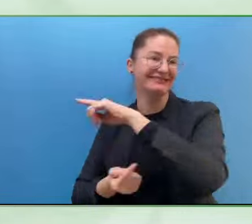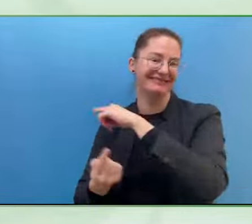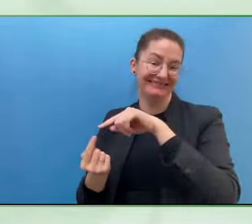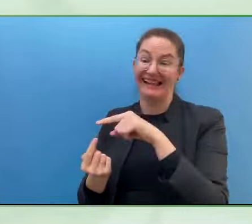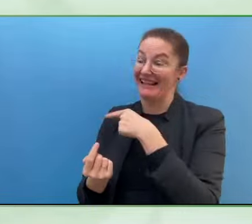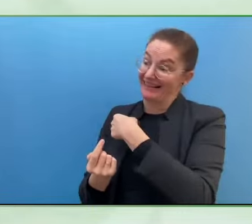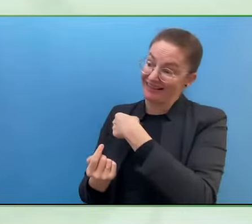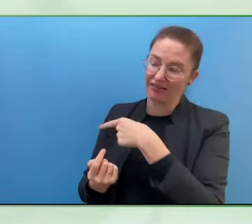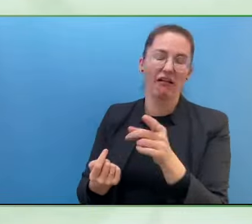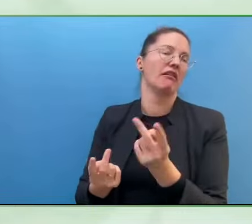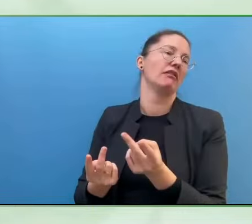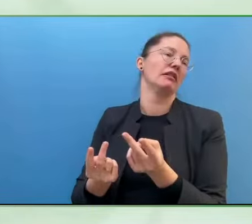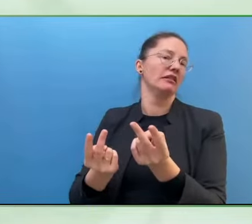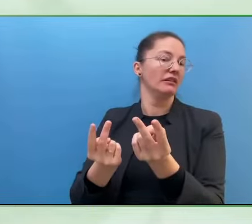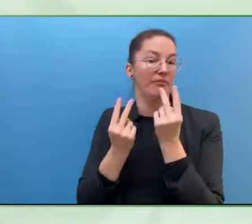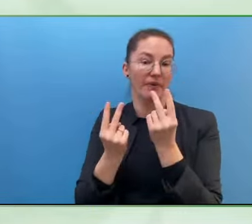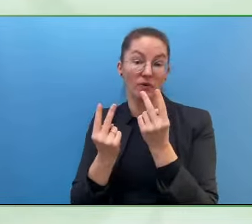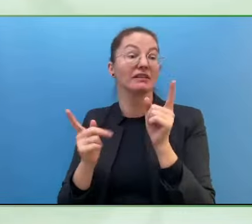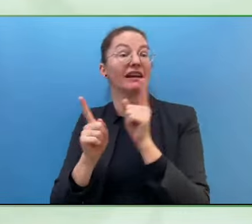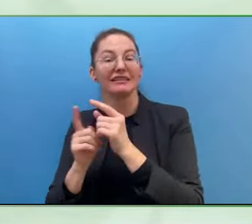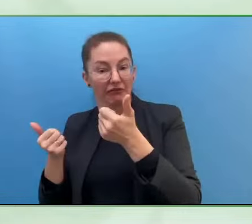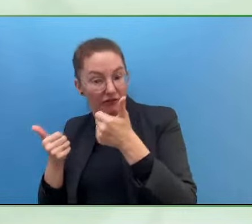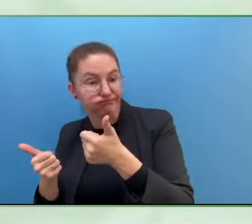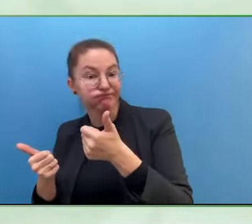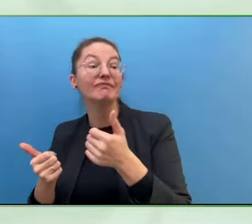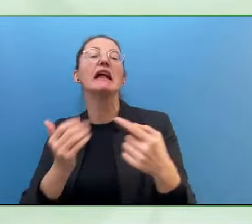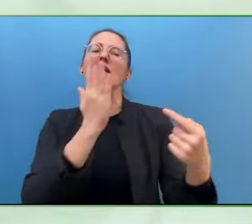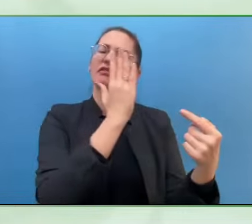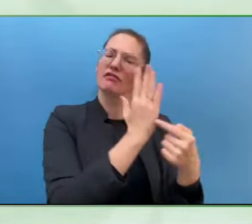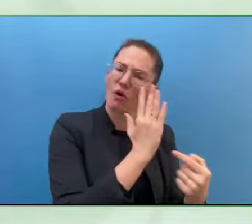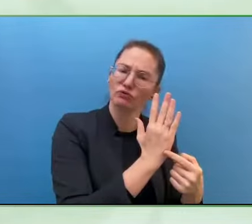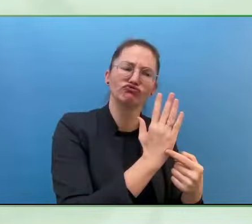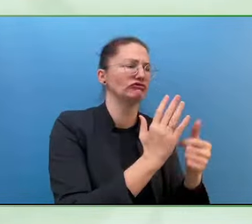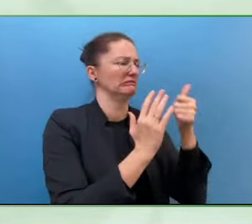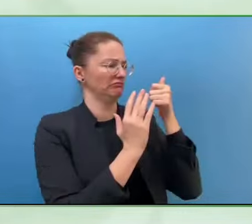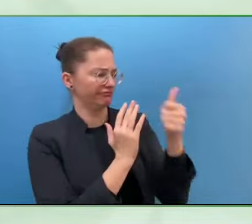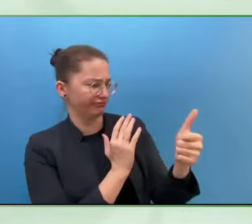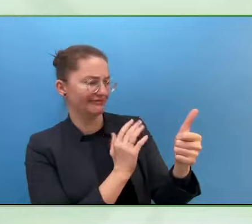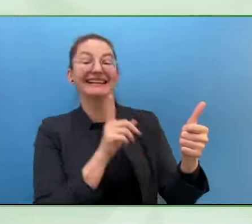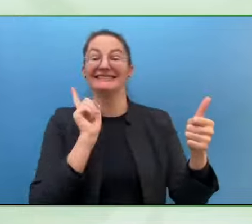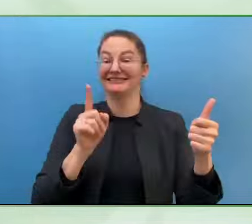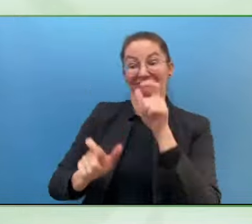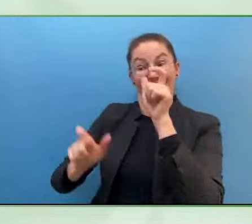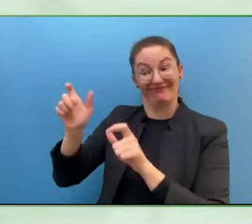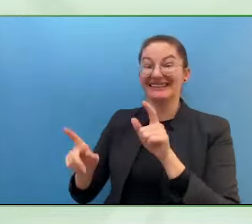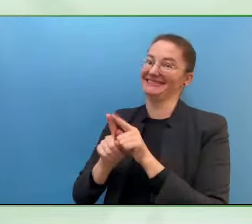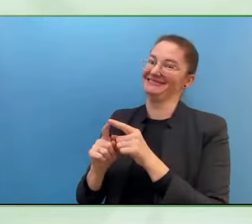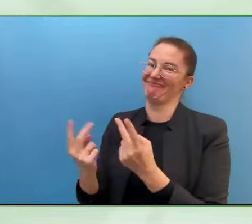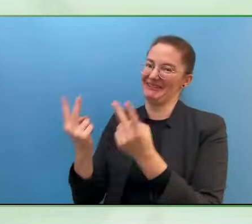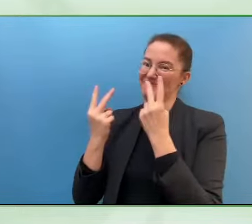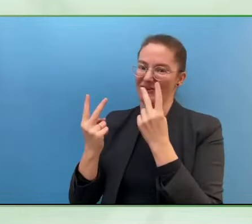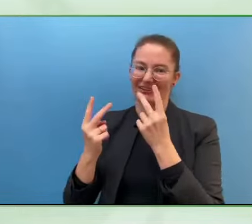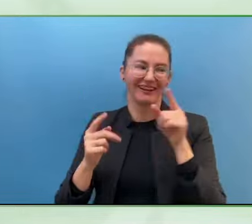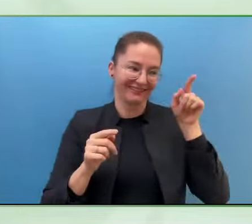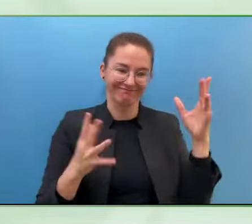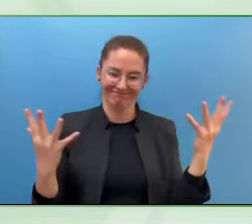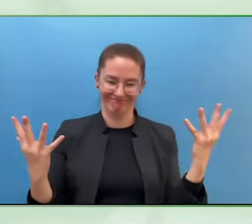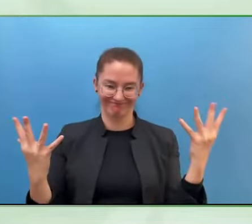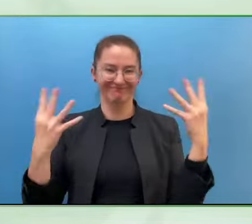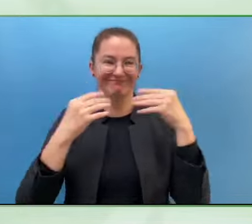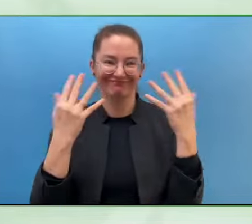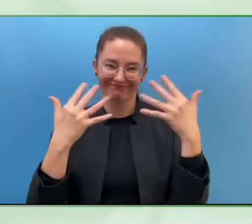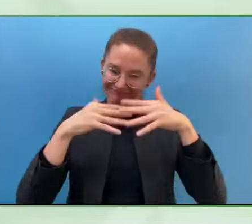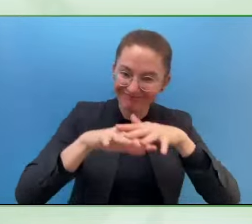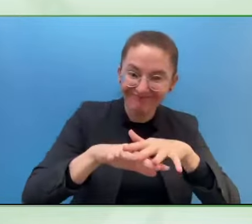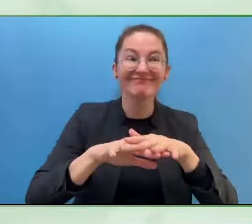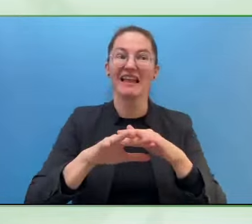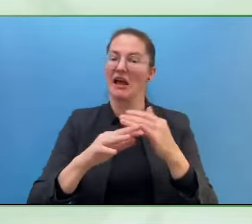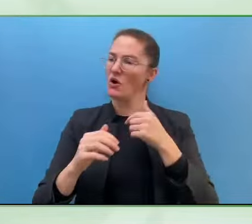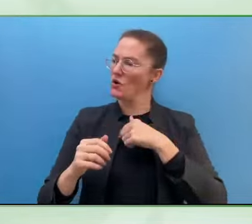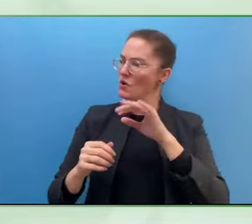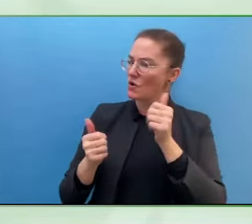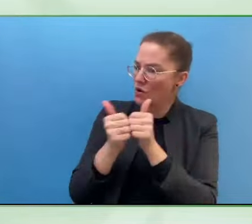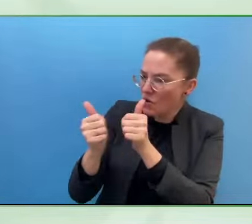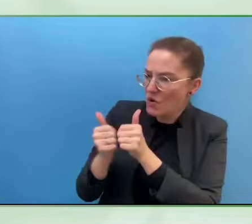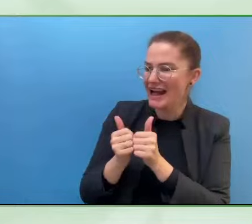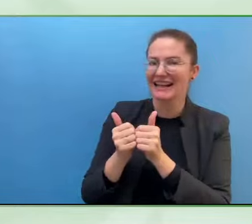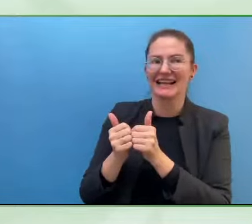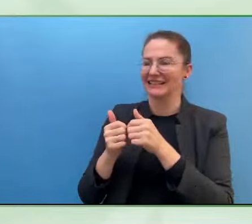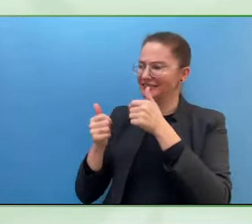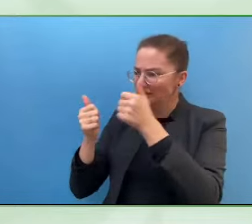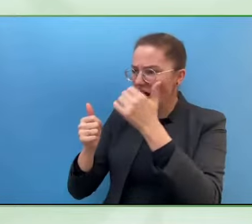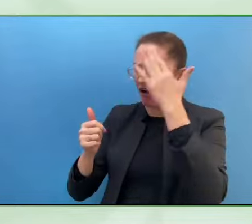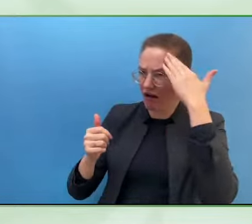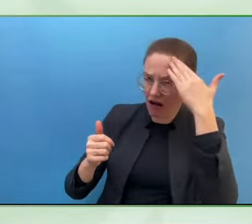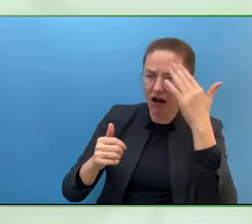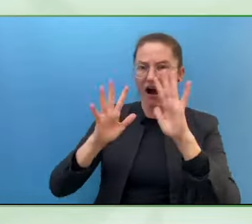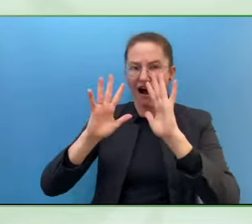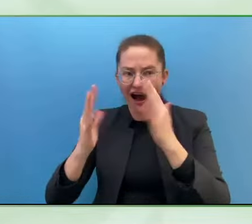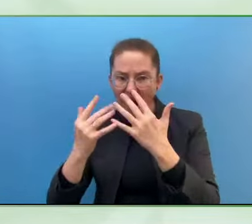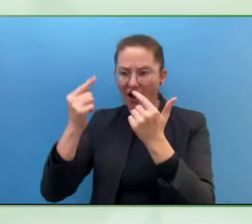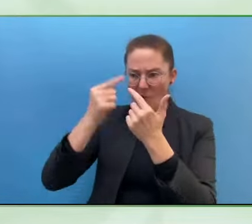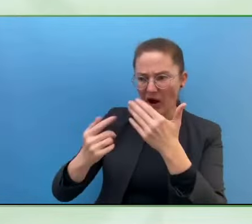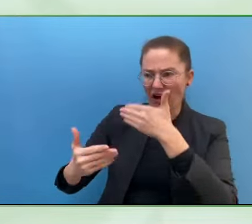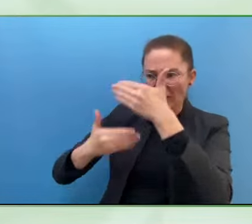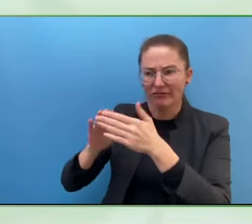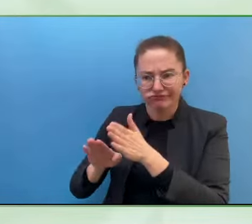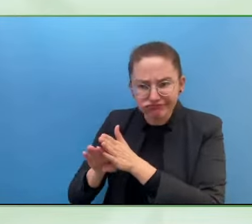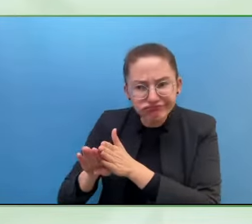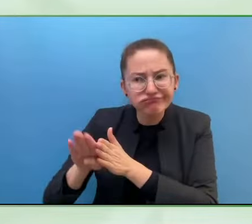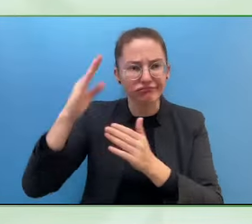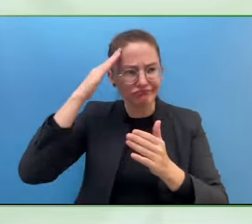We have to train and involve steadily our colleagues and the offer for talent and skills,